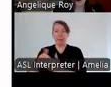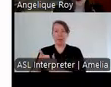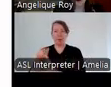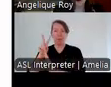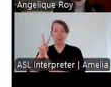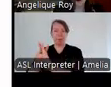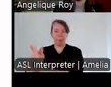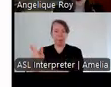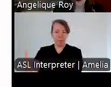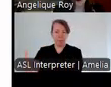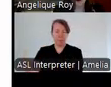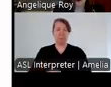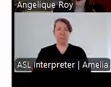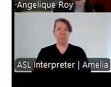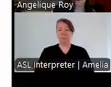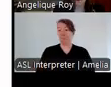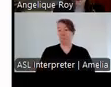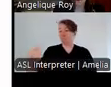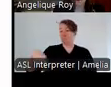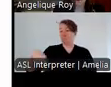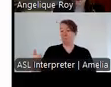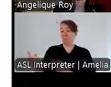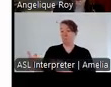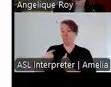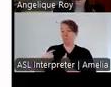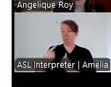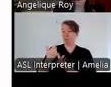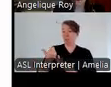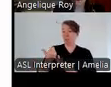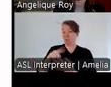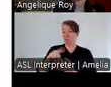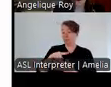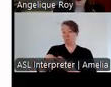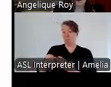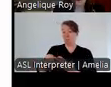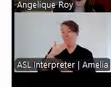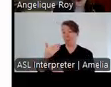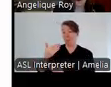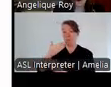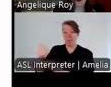process to add the icons. so, thank you to paul, megan, eva, and diane for helping us